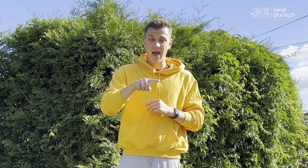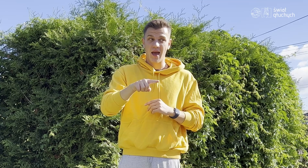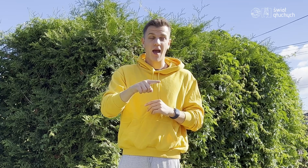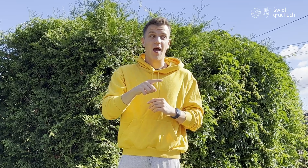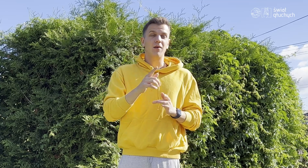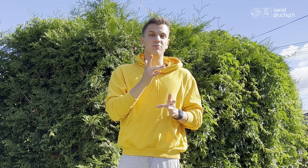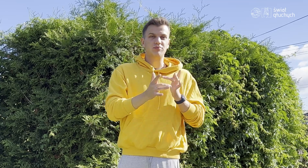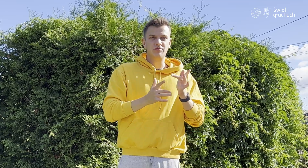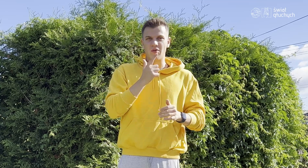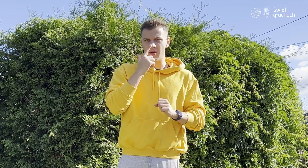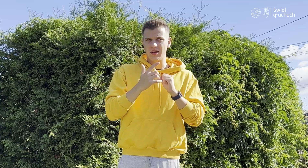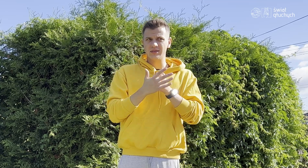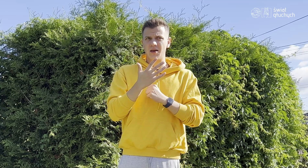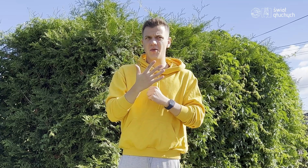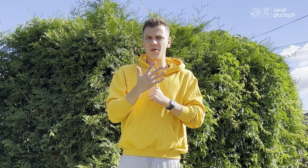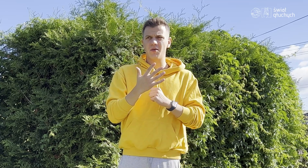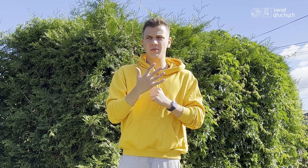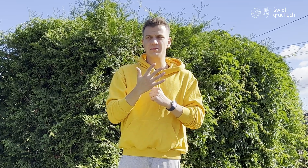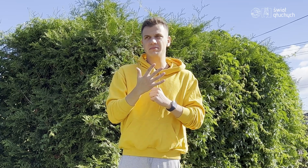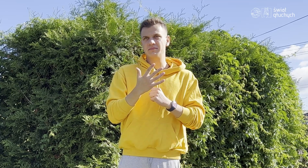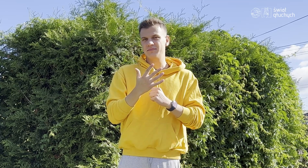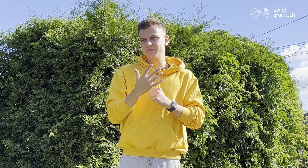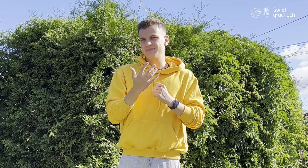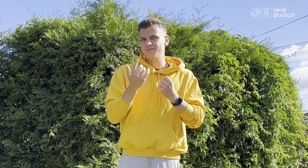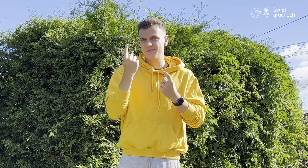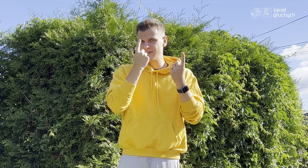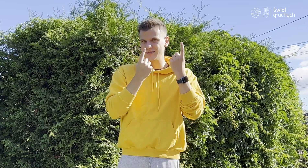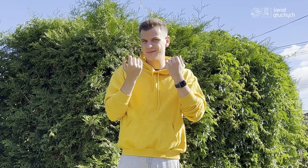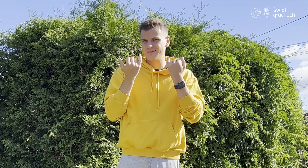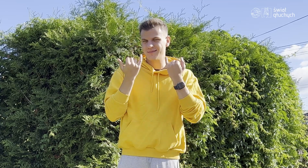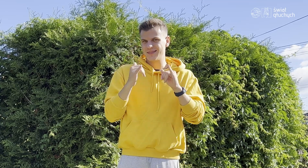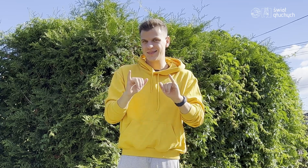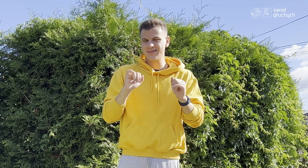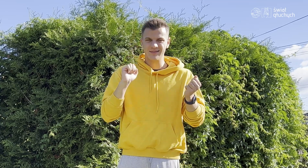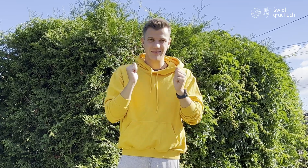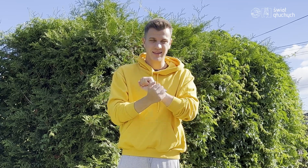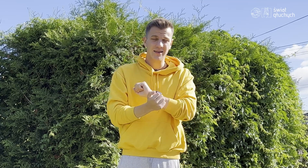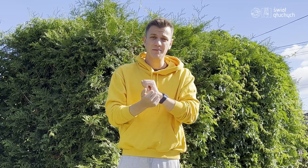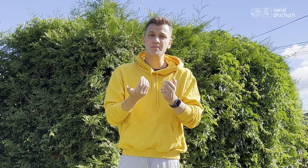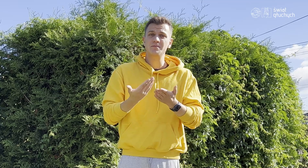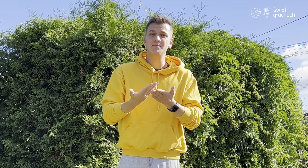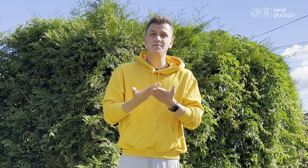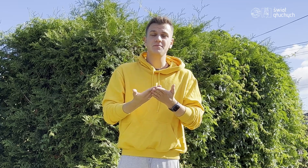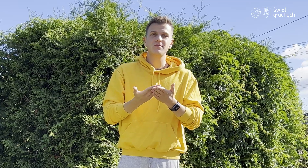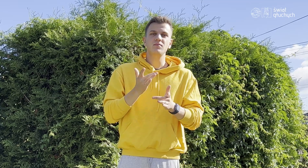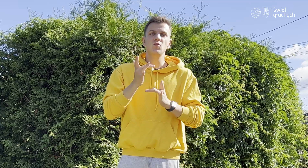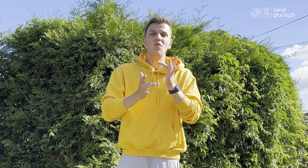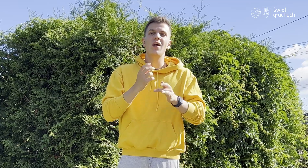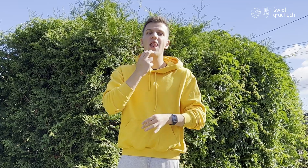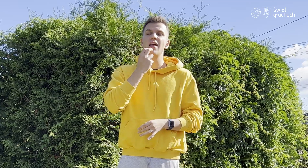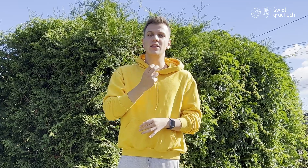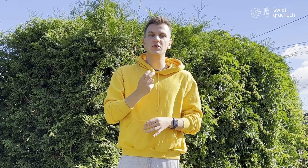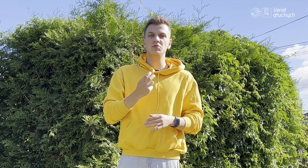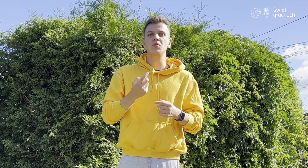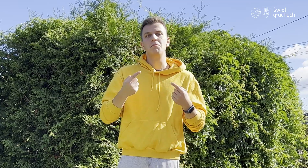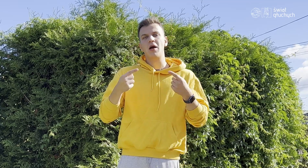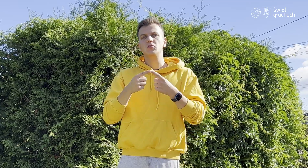However, it turned out that electric bikes are not for lazy fat people. Why?